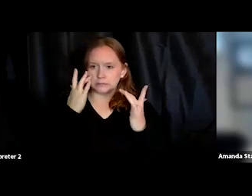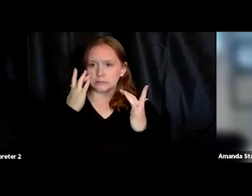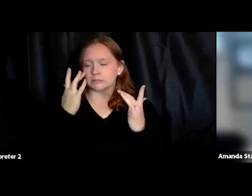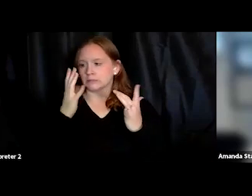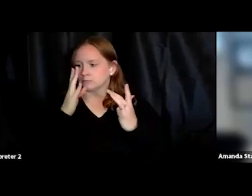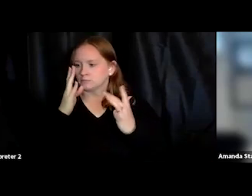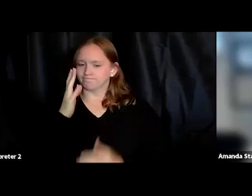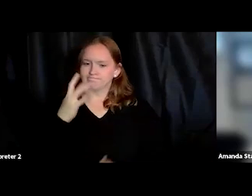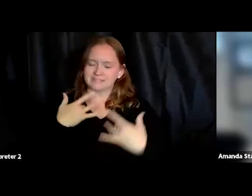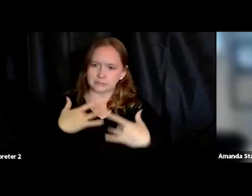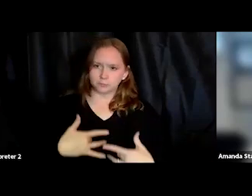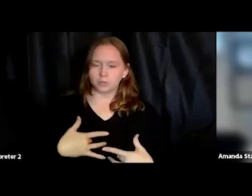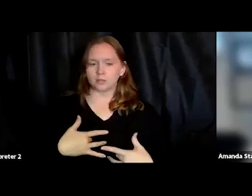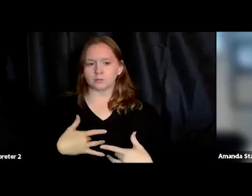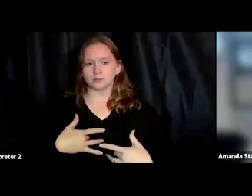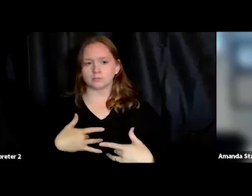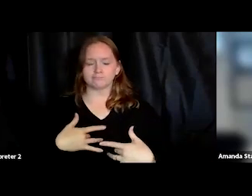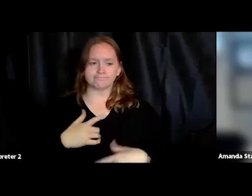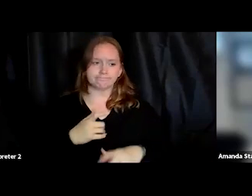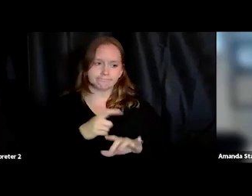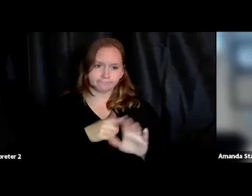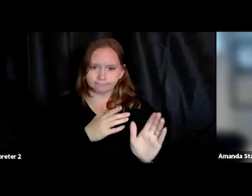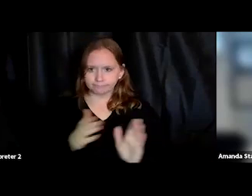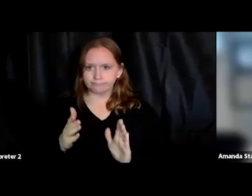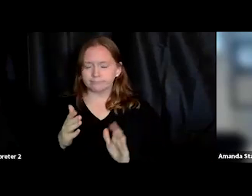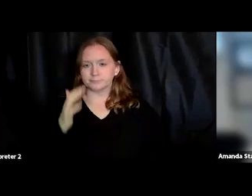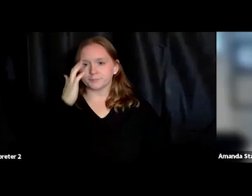I would talk about when they are experiencing